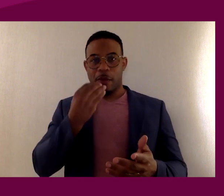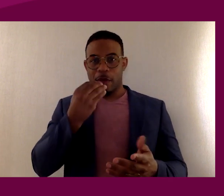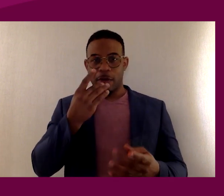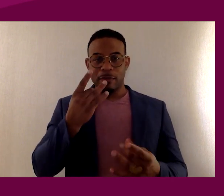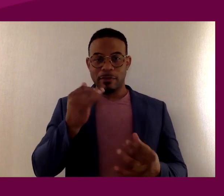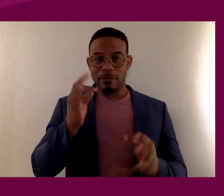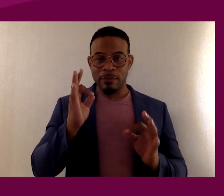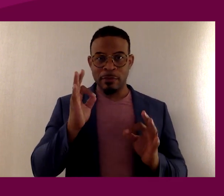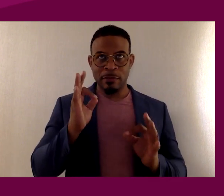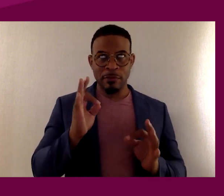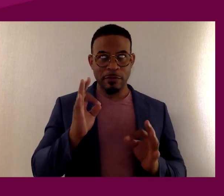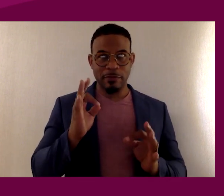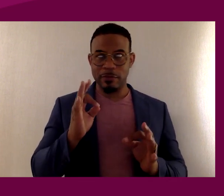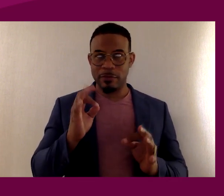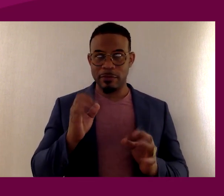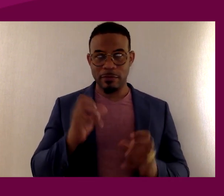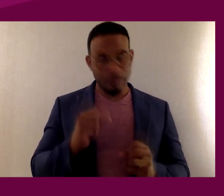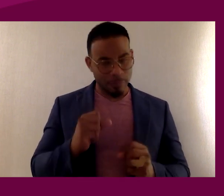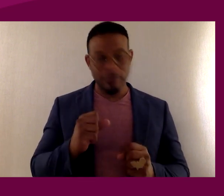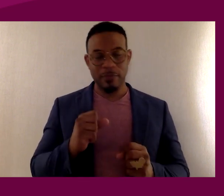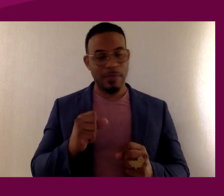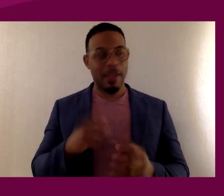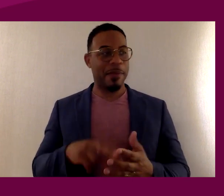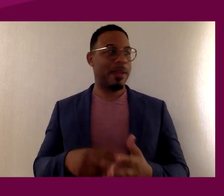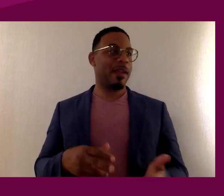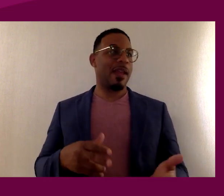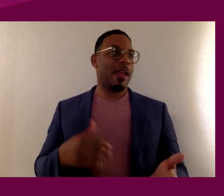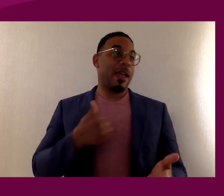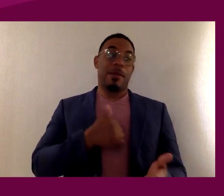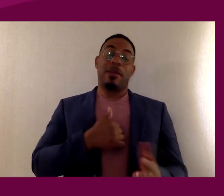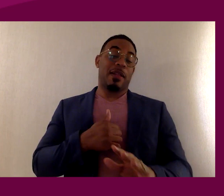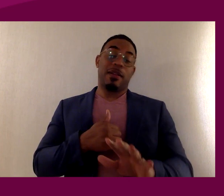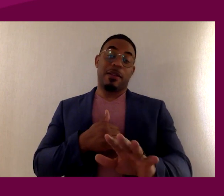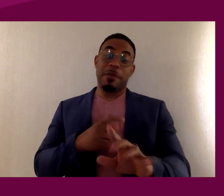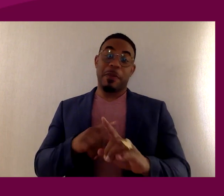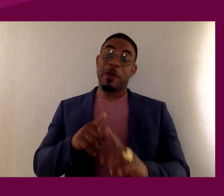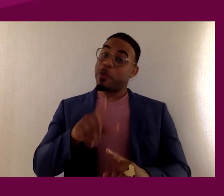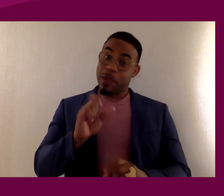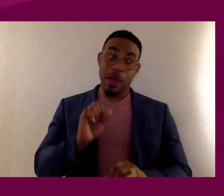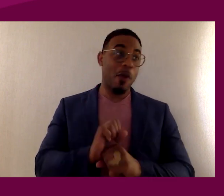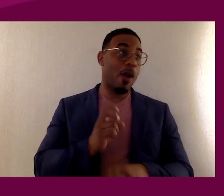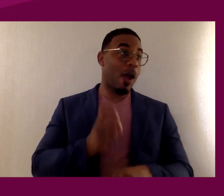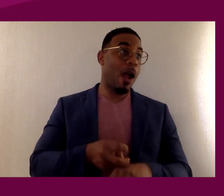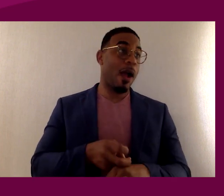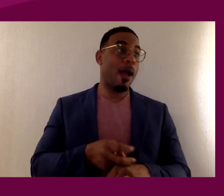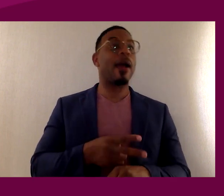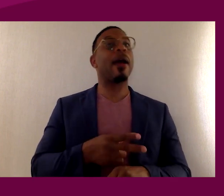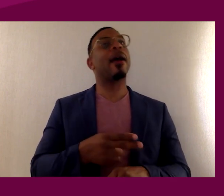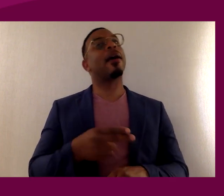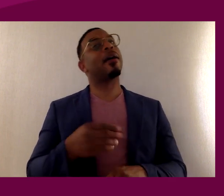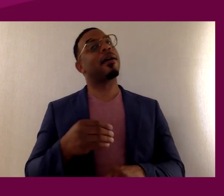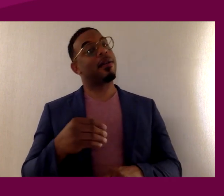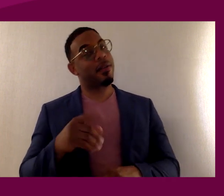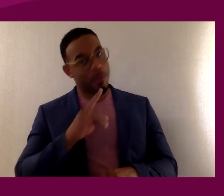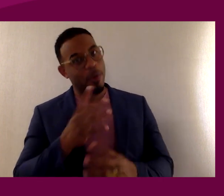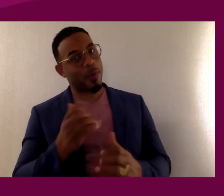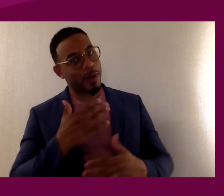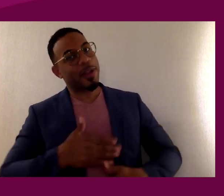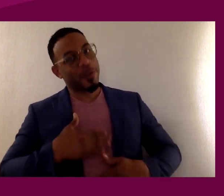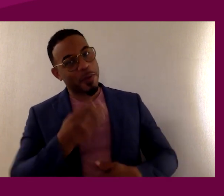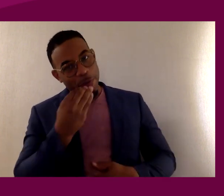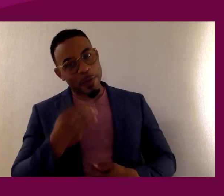because the food is great. I'm sorry, but you got to work hard and